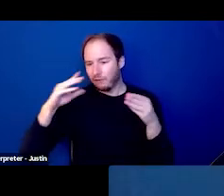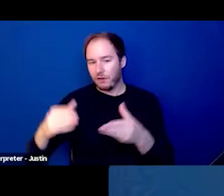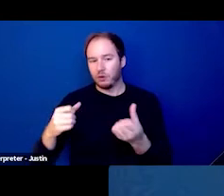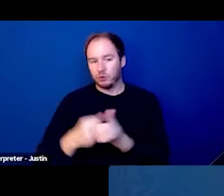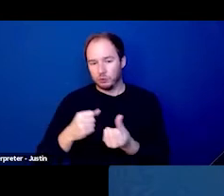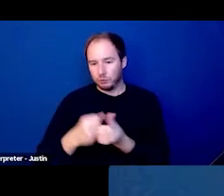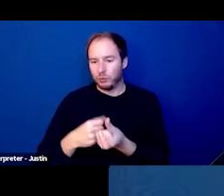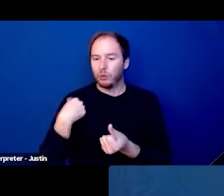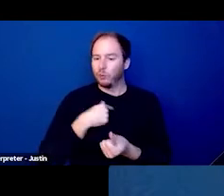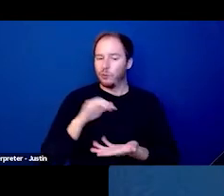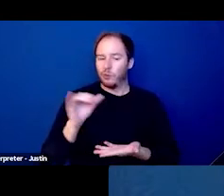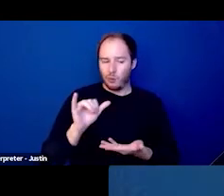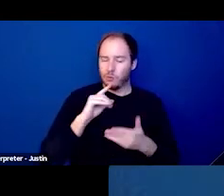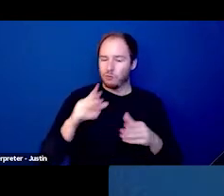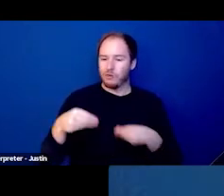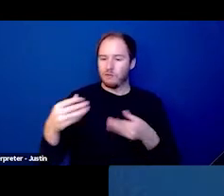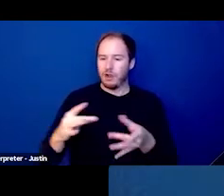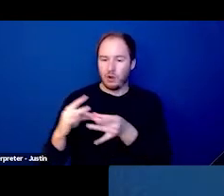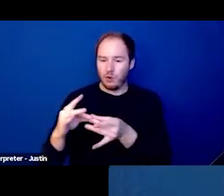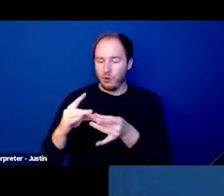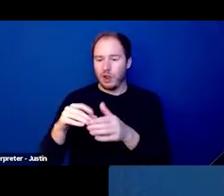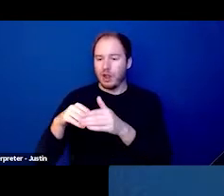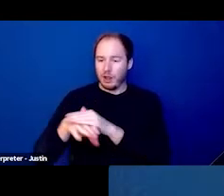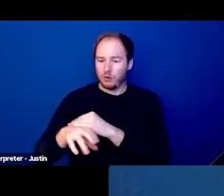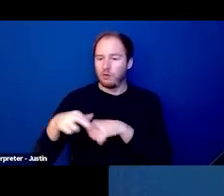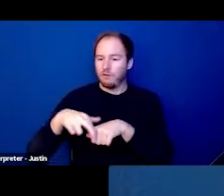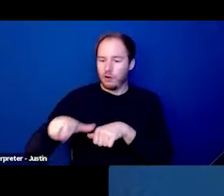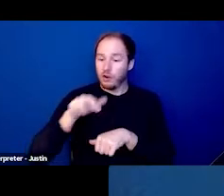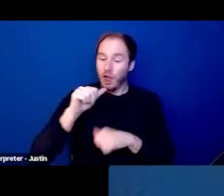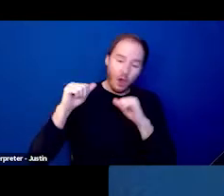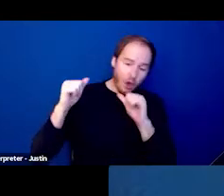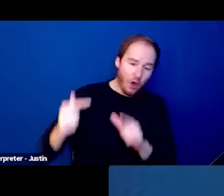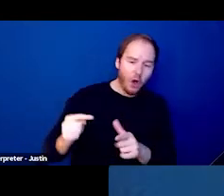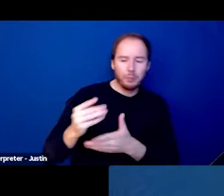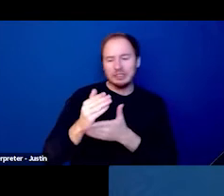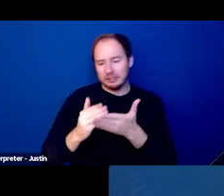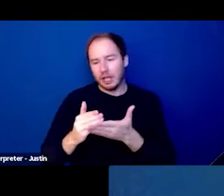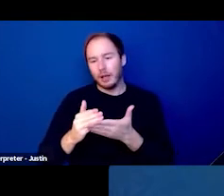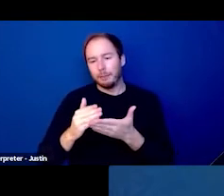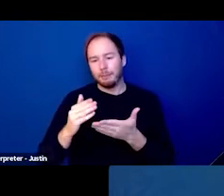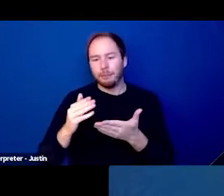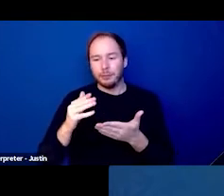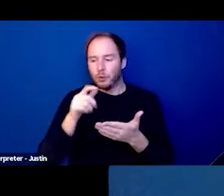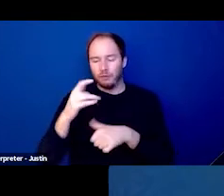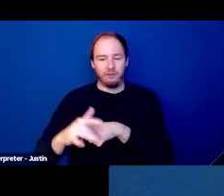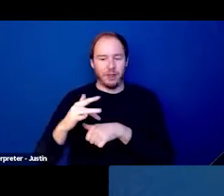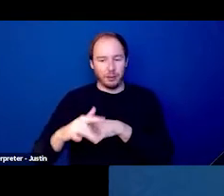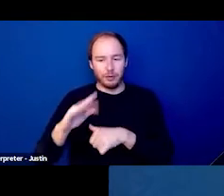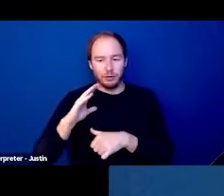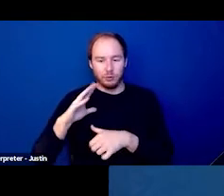and we also provide the Coordinated Entry referrals for not all, but some of the MHSA units that are available in our community.